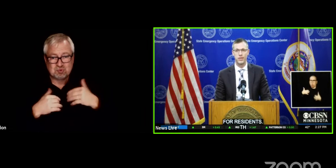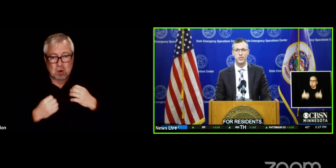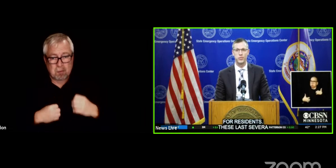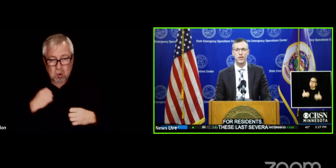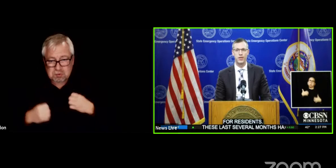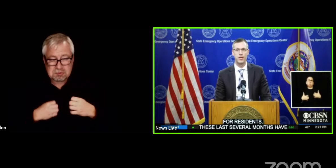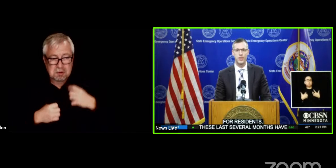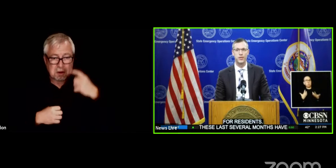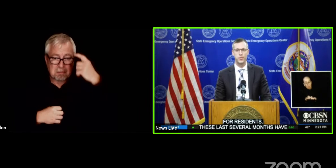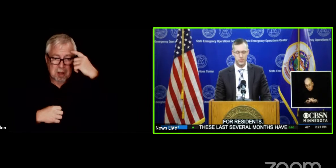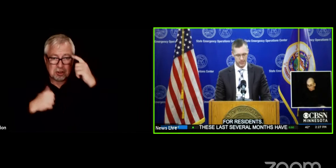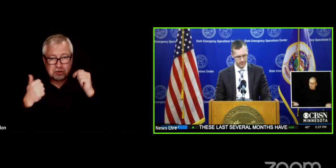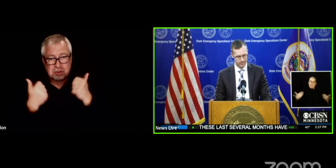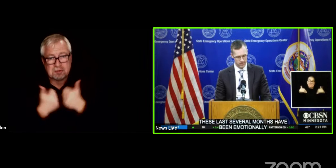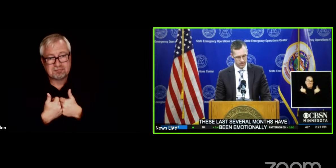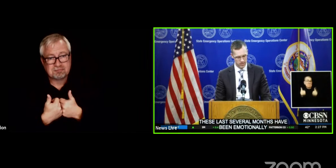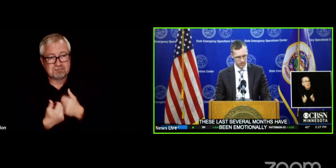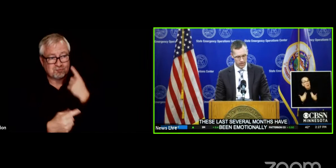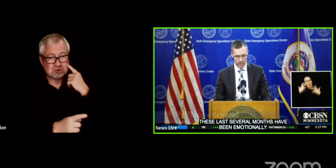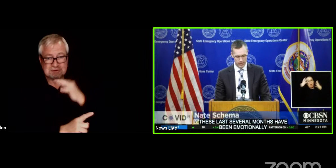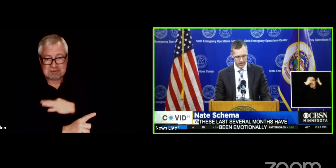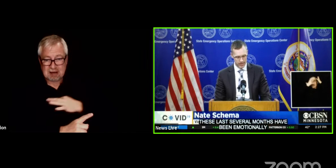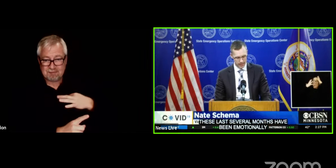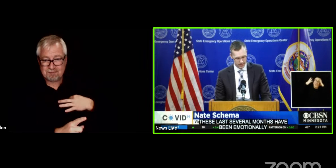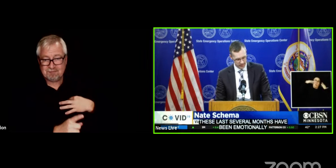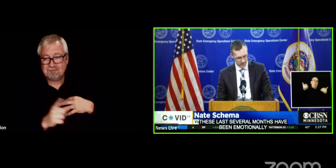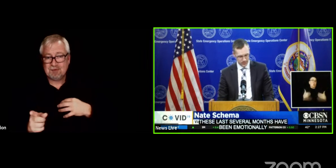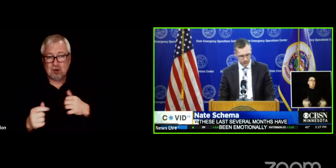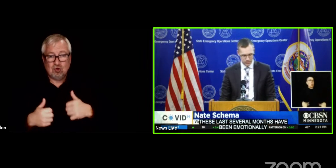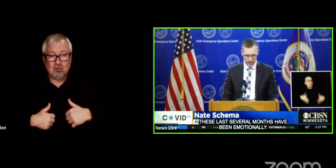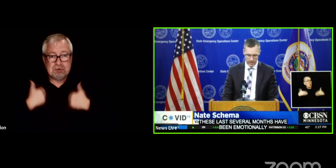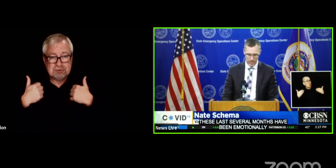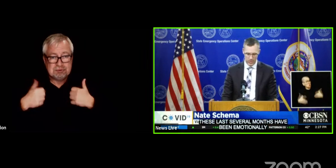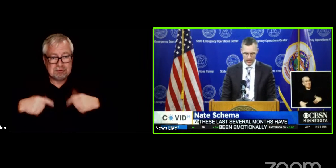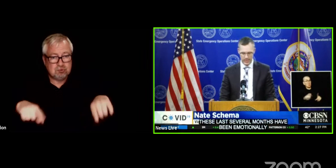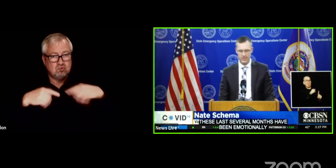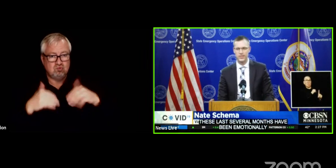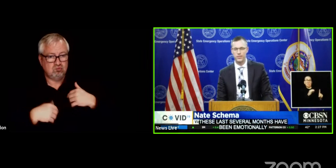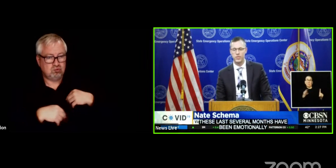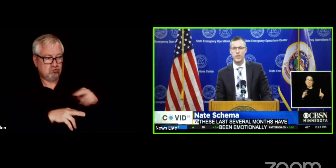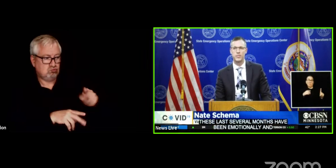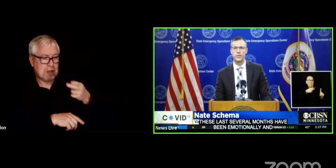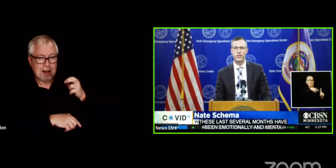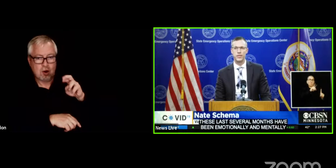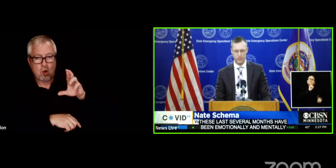THEY'RE TRULY OUR HEROS. WHY WE'RE HERE TODAY. EACH OF US HAS A RESPONSIBILITY TO SLOW